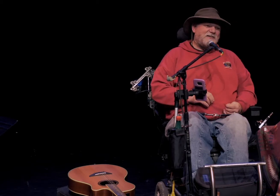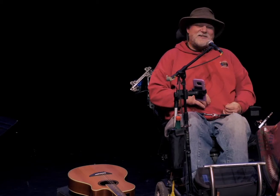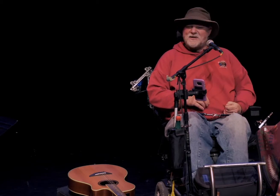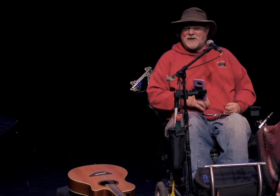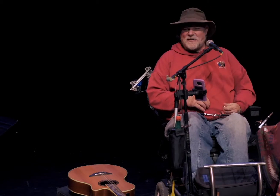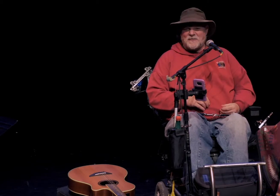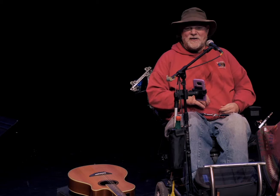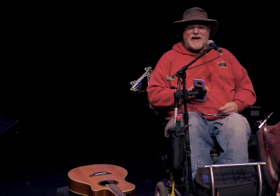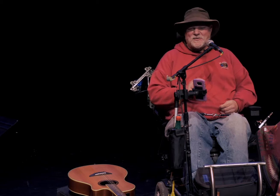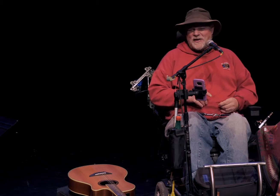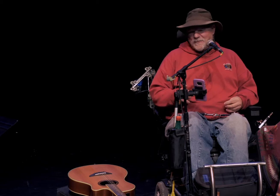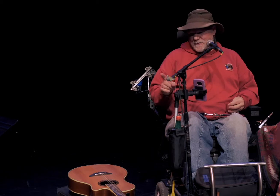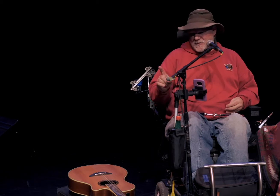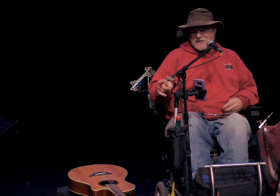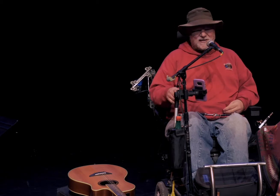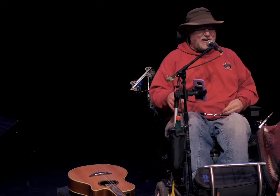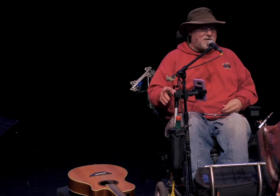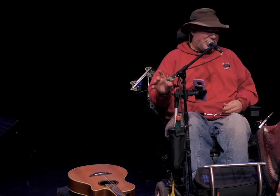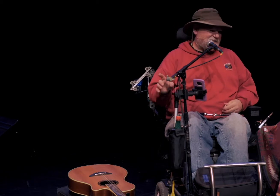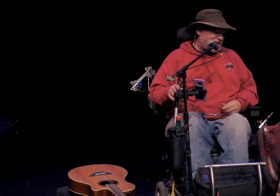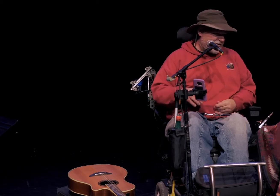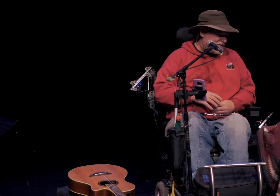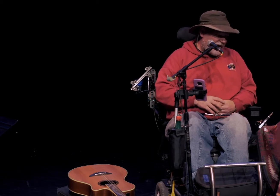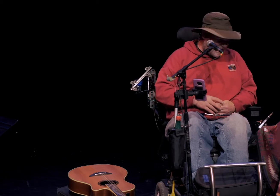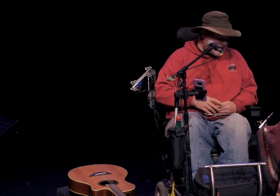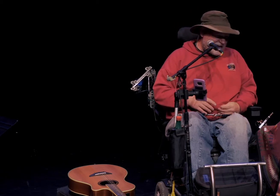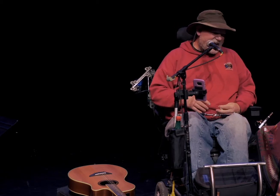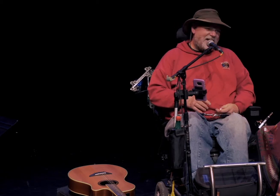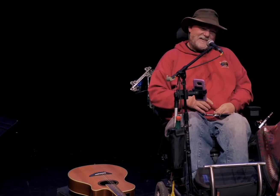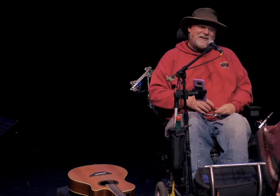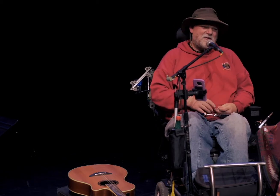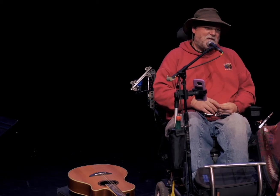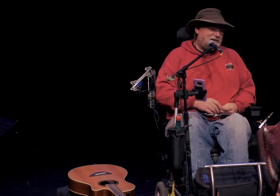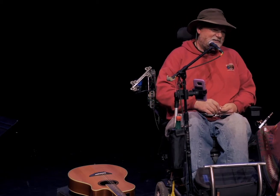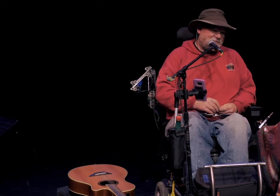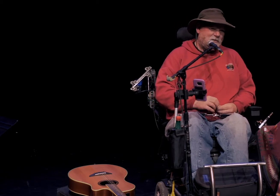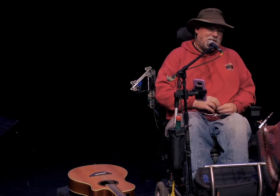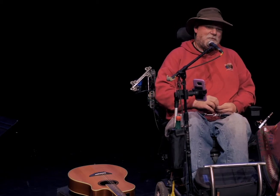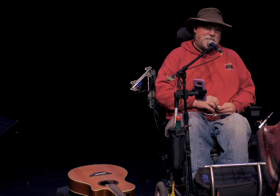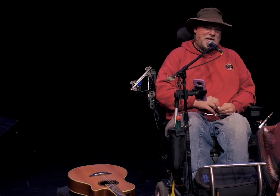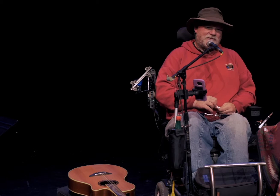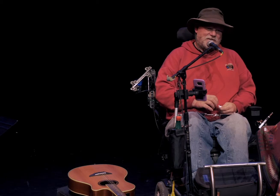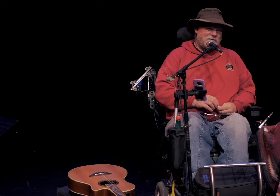Like they couldn't teach anybody anything, but in actuality, people should be sitting down and listening to them talk and taking their advice on some, a number of things.